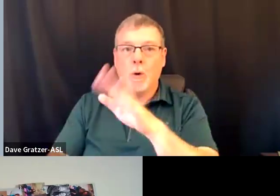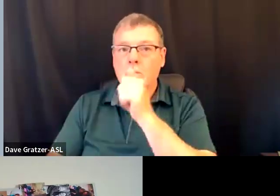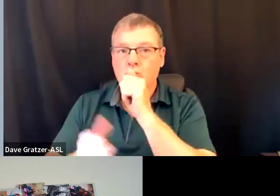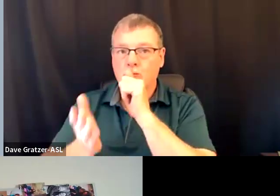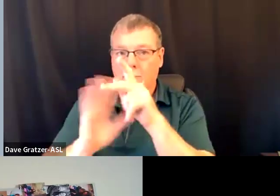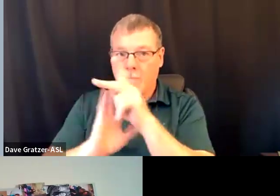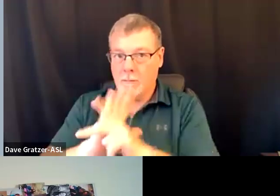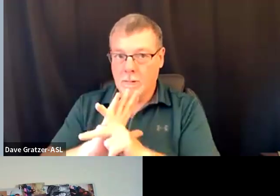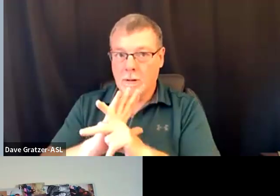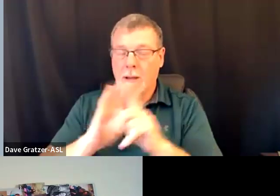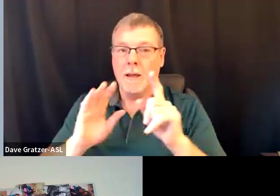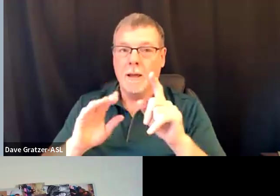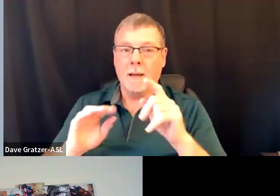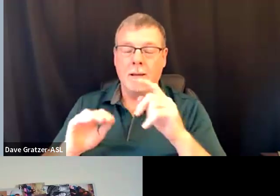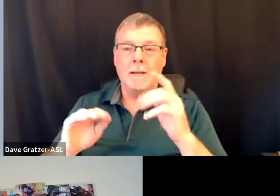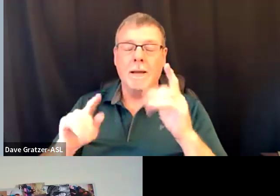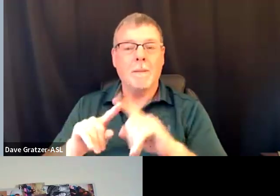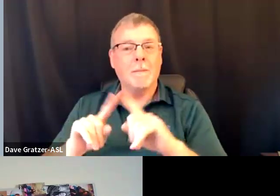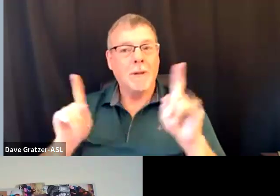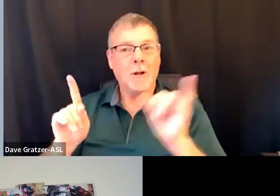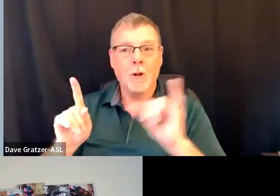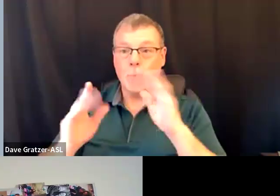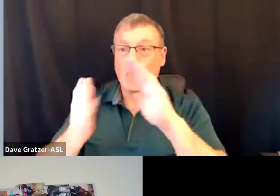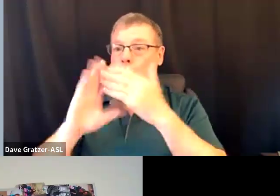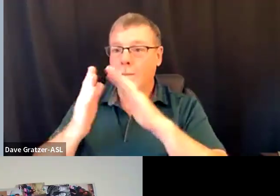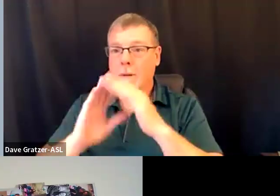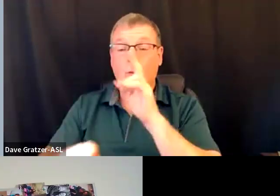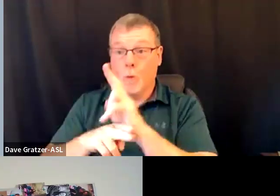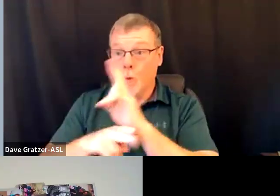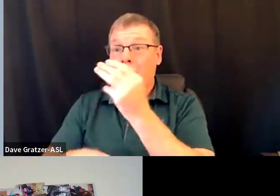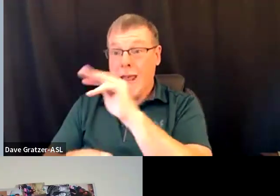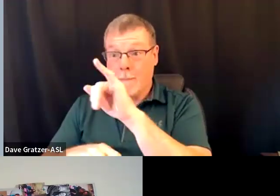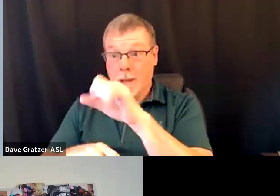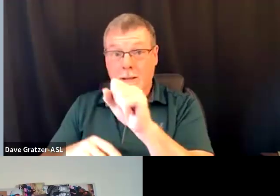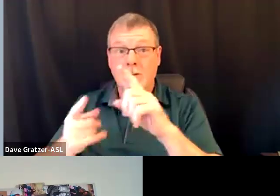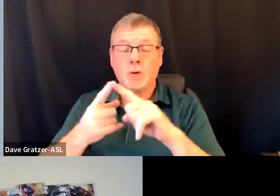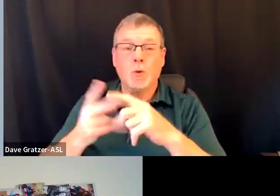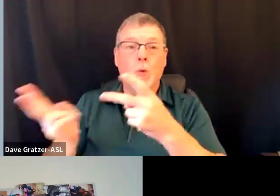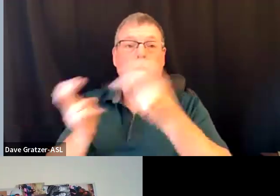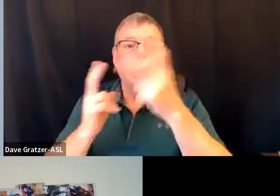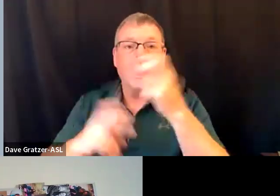but we also have, I mean, I know communities that use HMIS to upload like ID cards